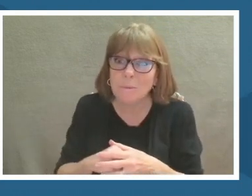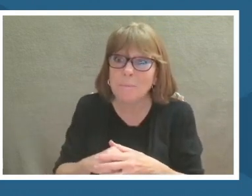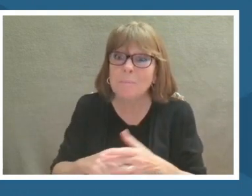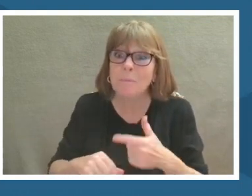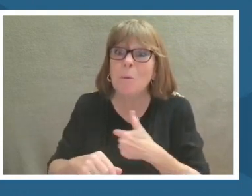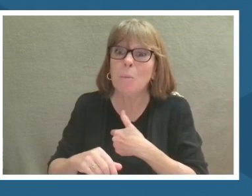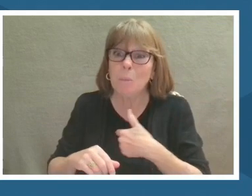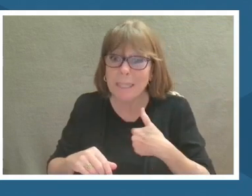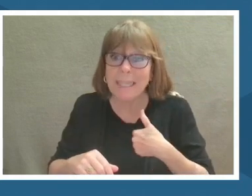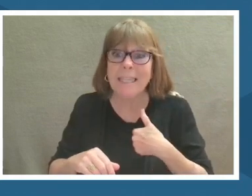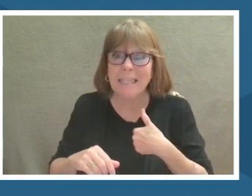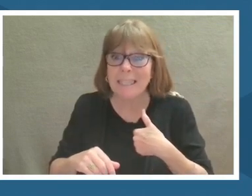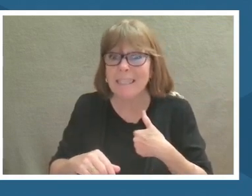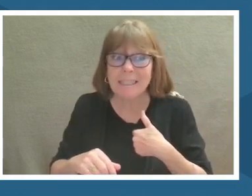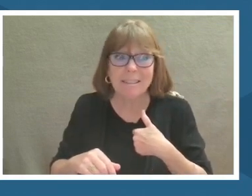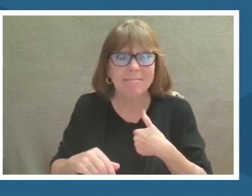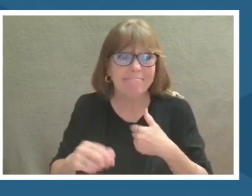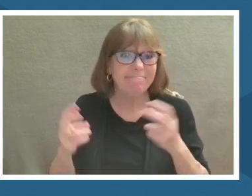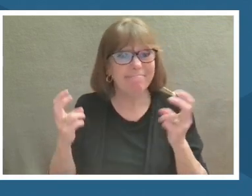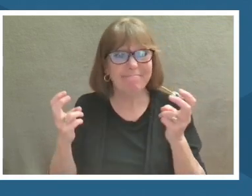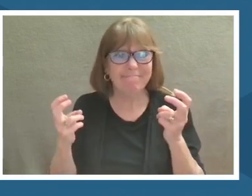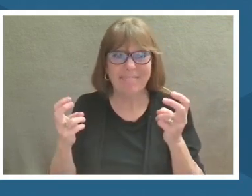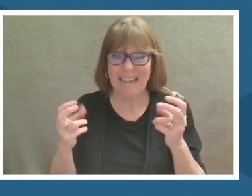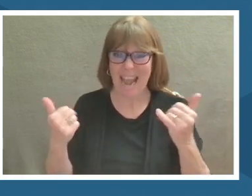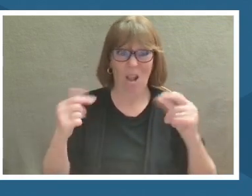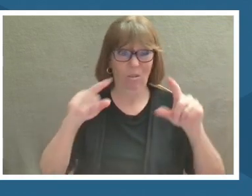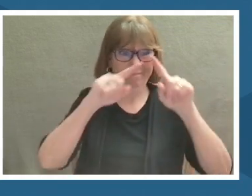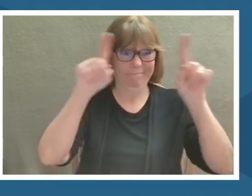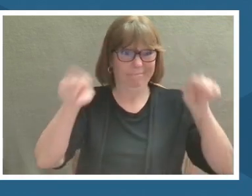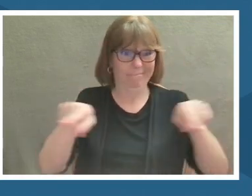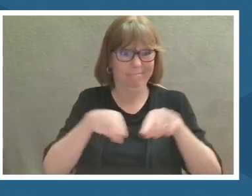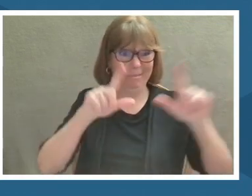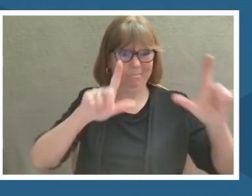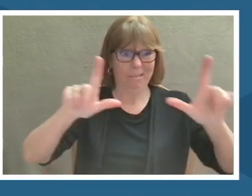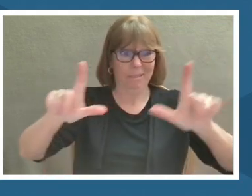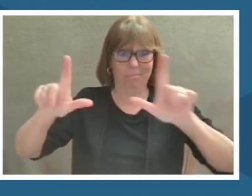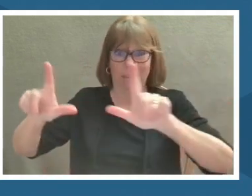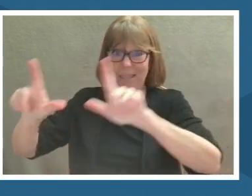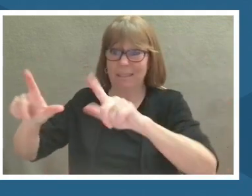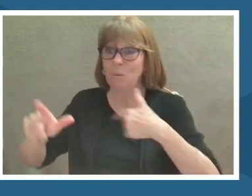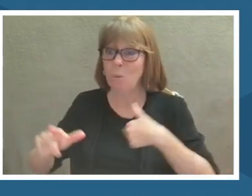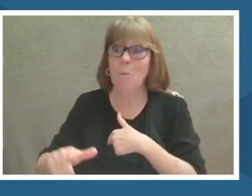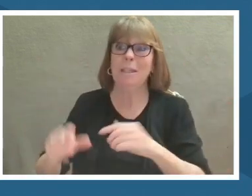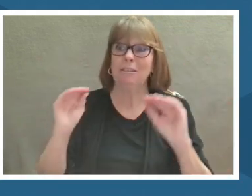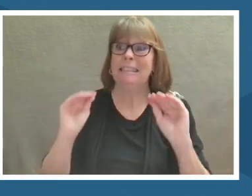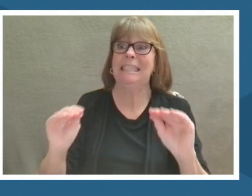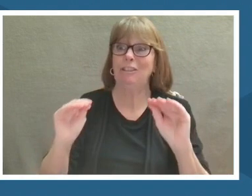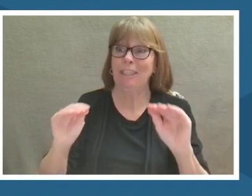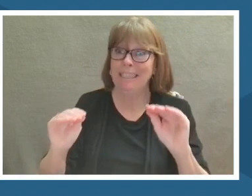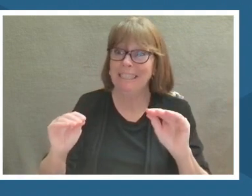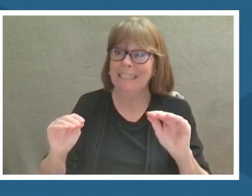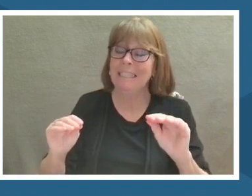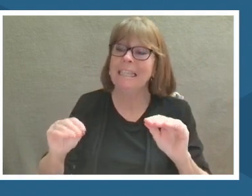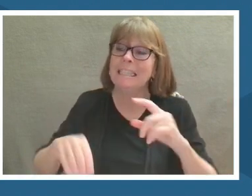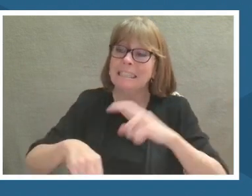teaching uh in boxes but i think it's time to break those boxes open